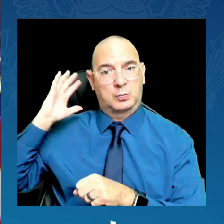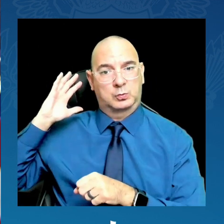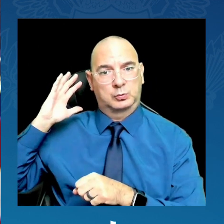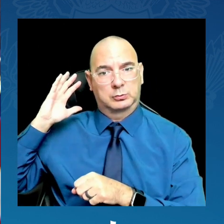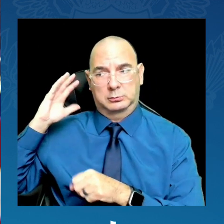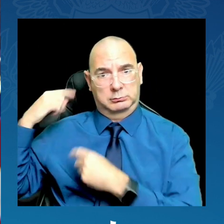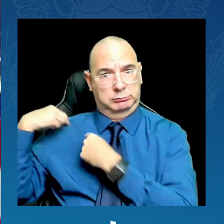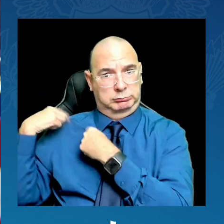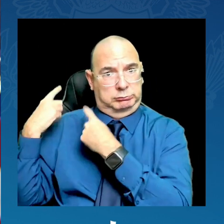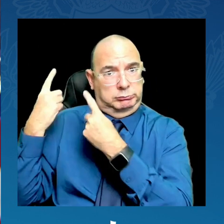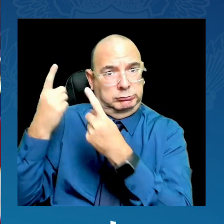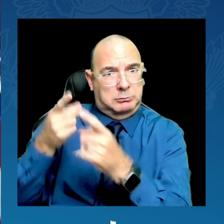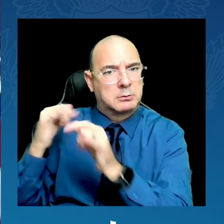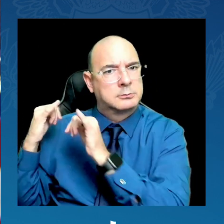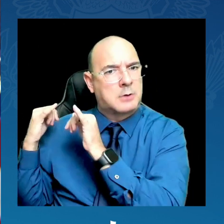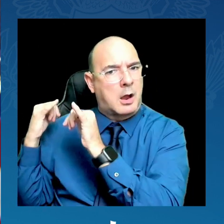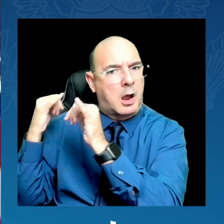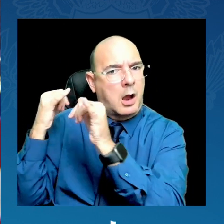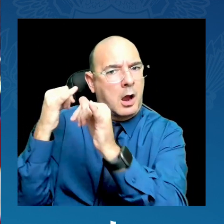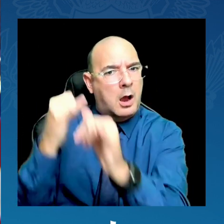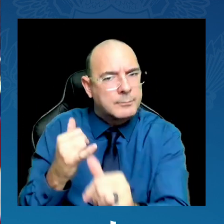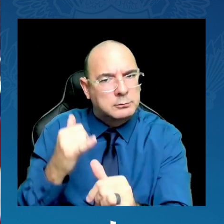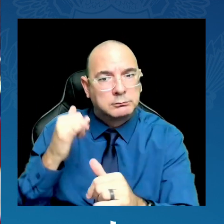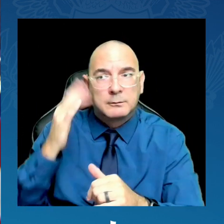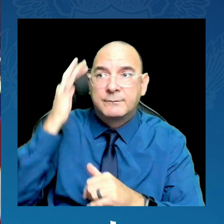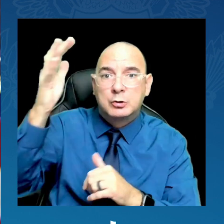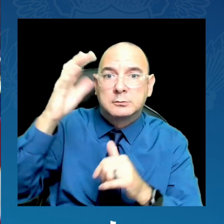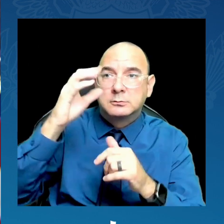is critical to our economic prosperity,